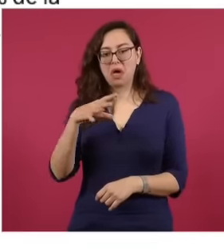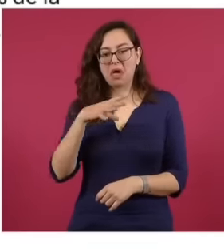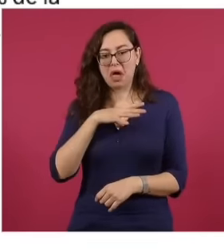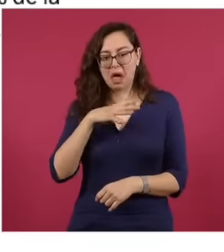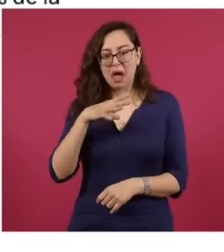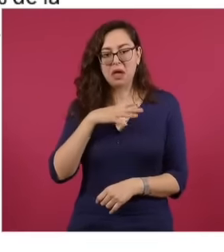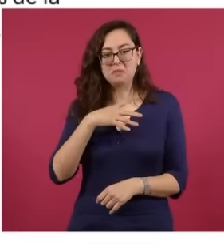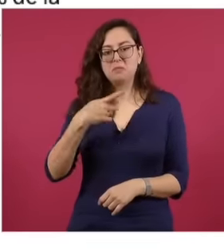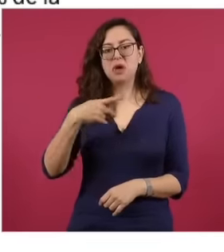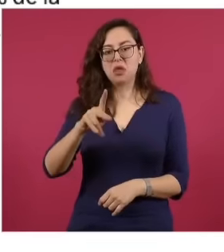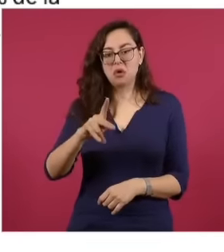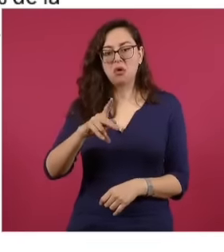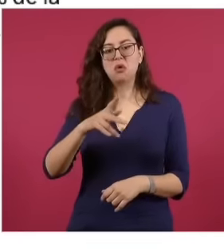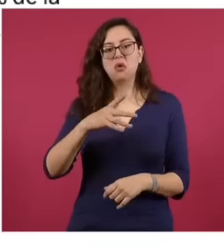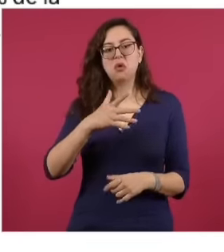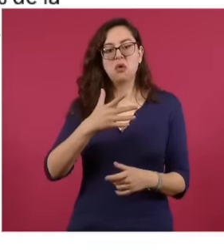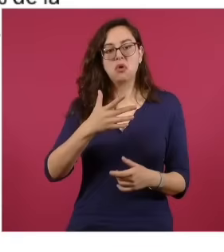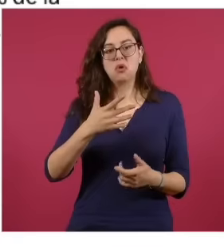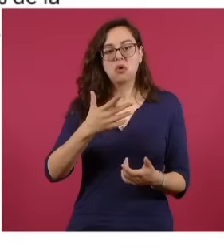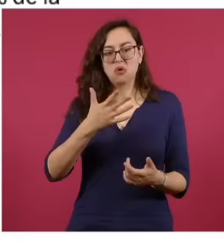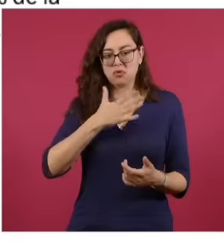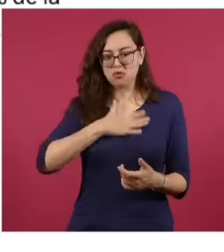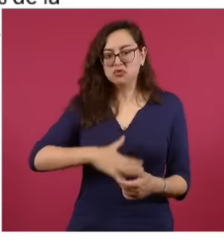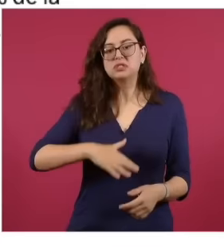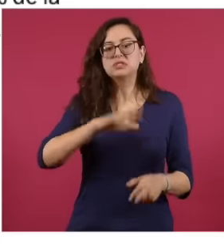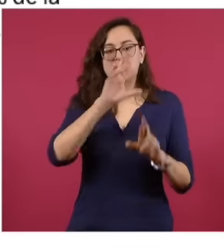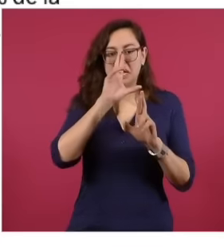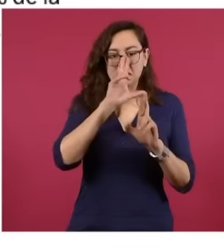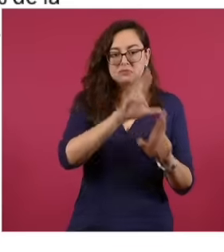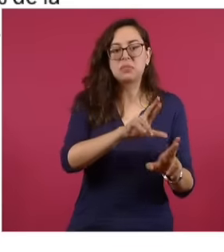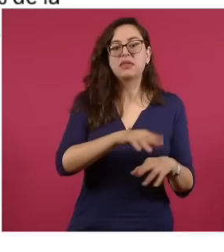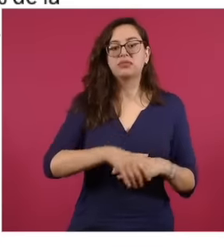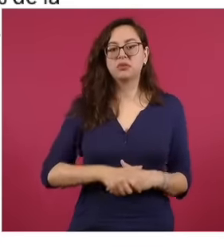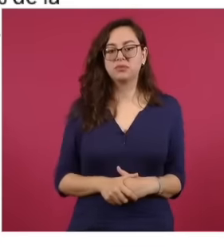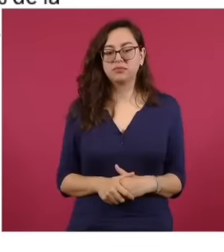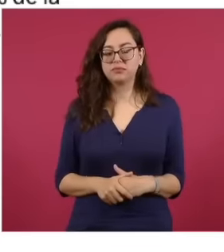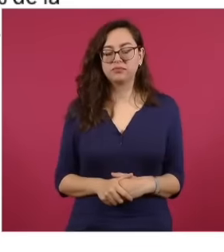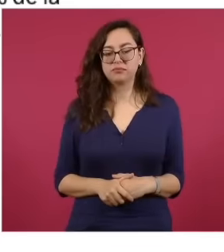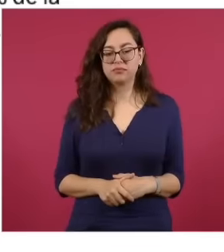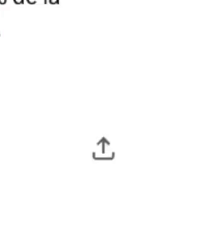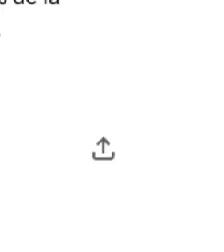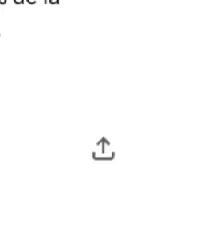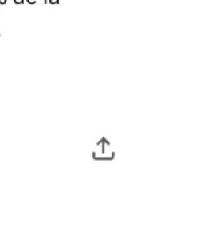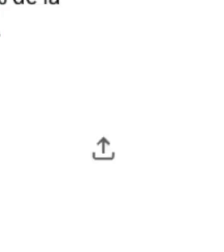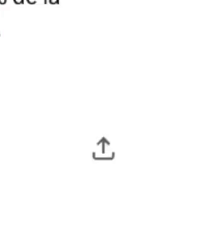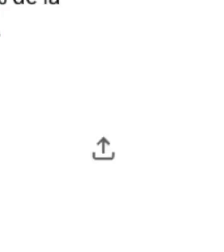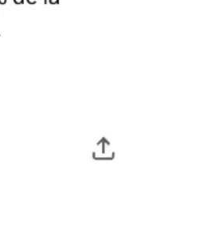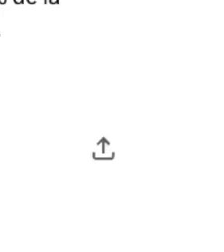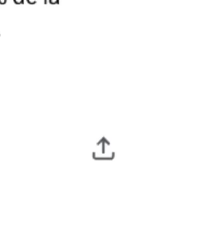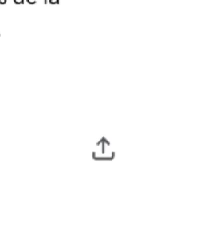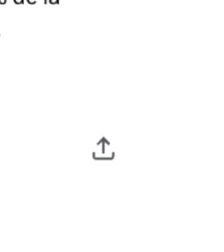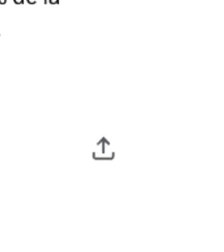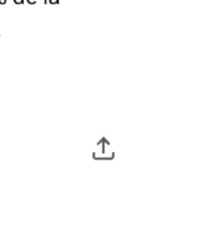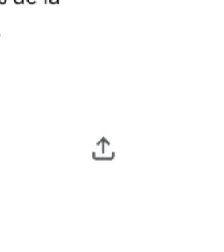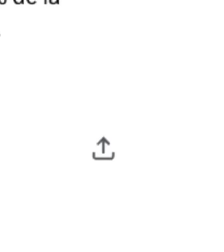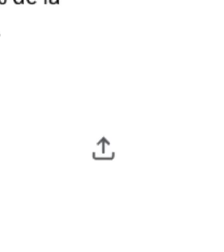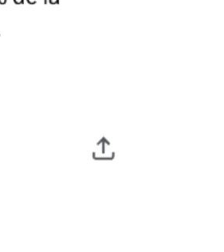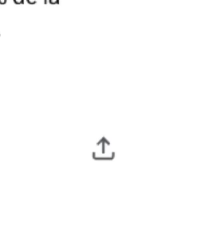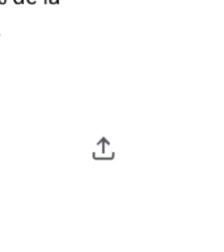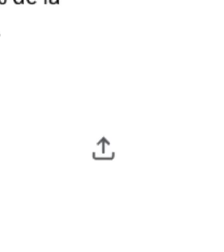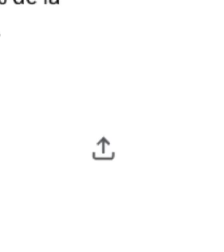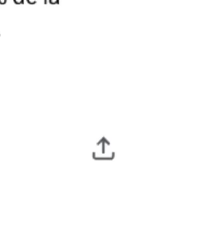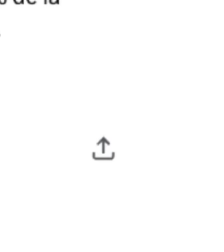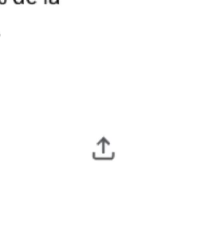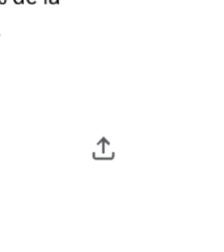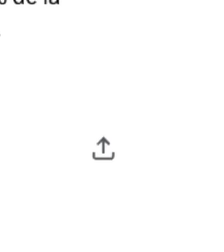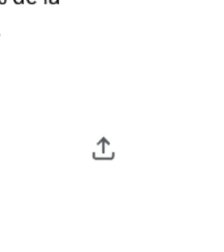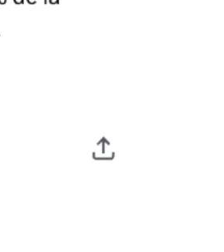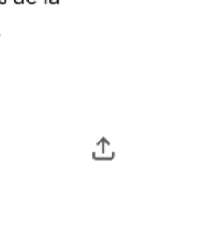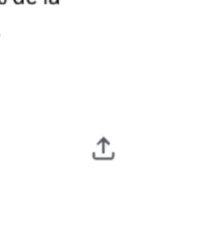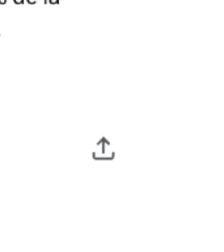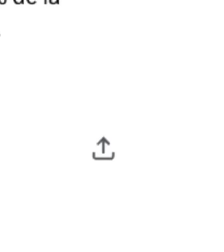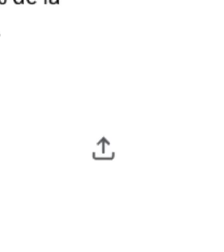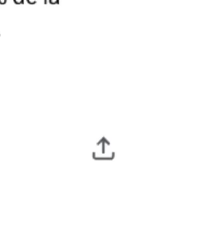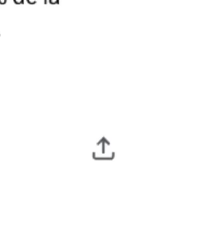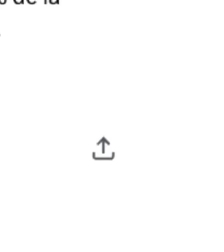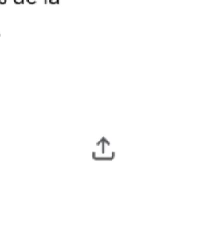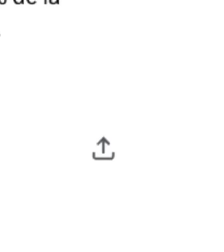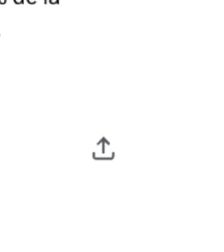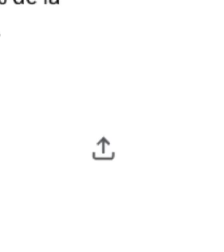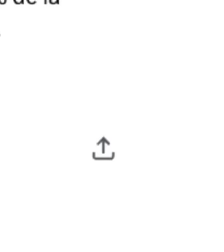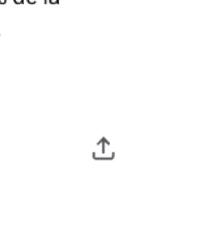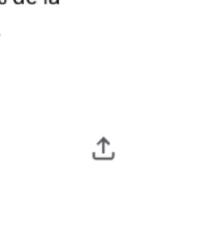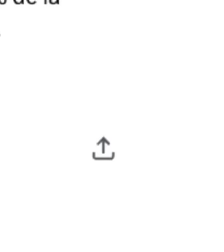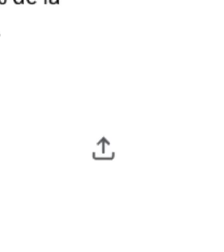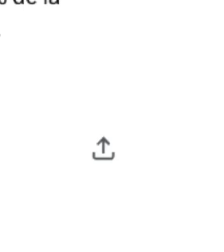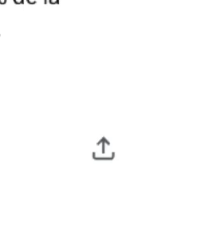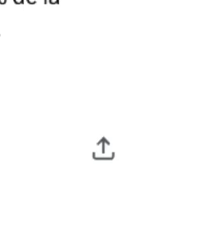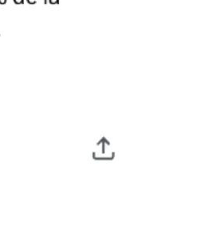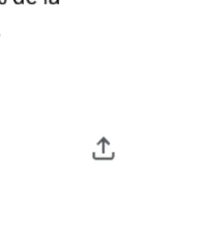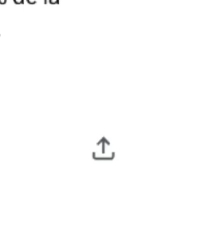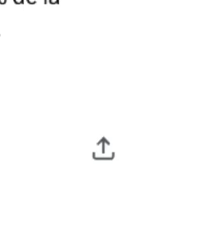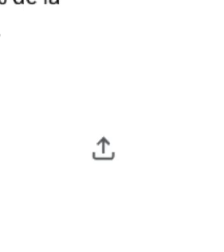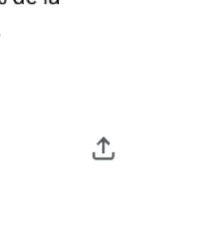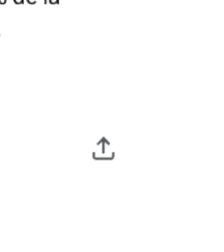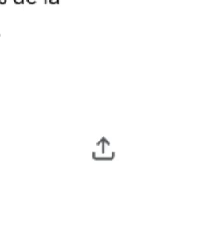the submission of the judicial and legislative power to the executive, crushing the